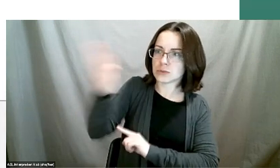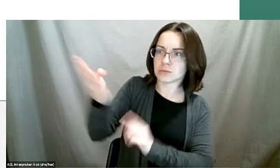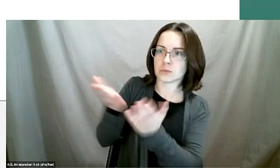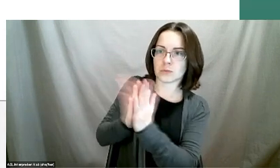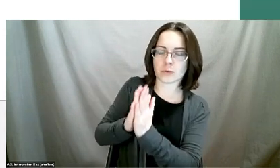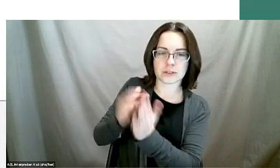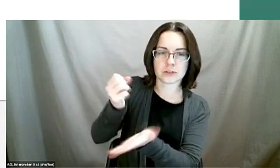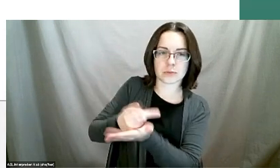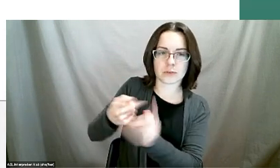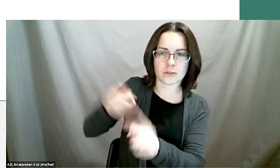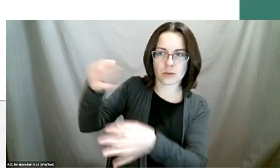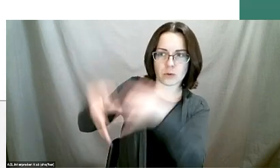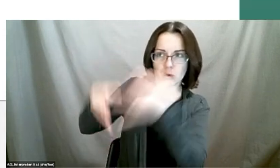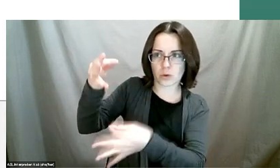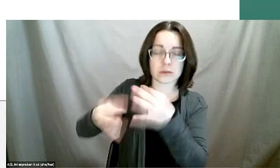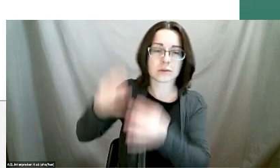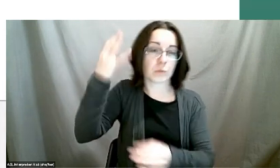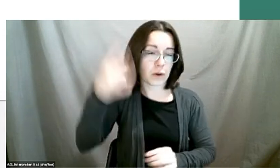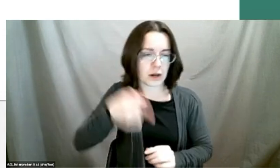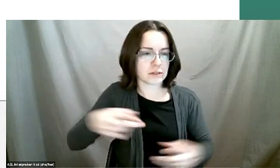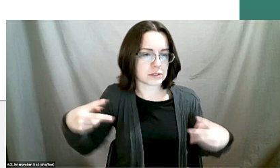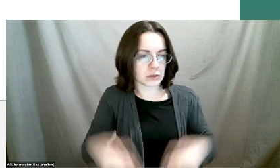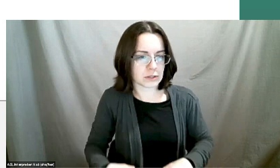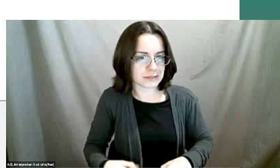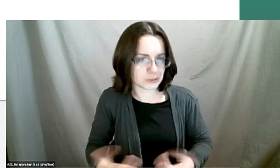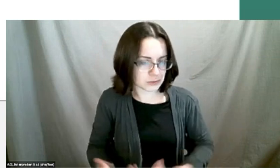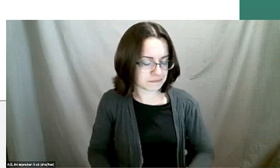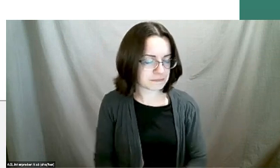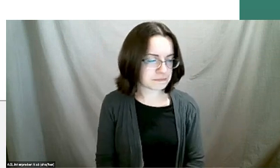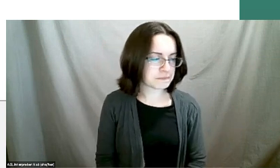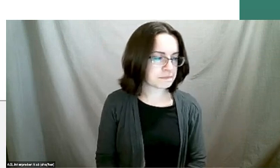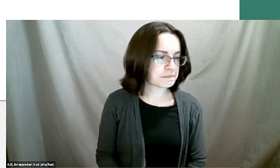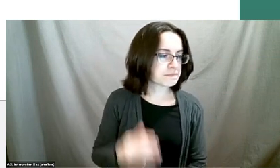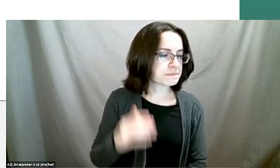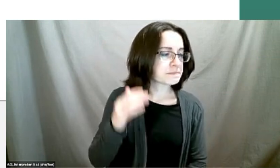So this is a study published in 2018 looking at about